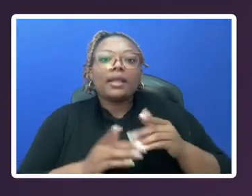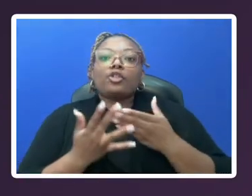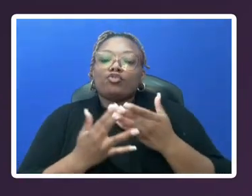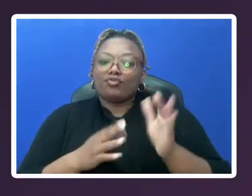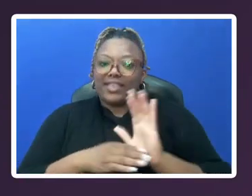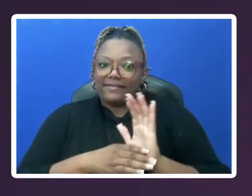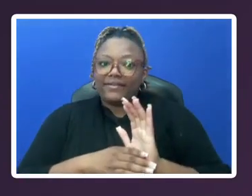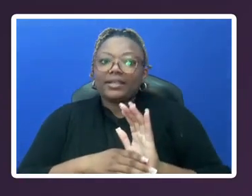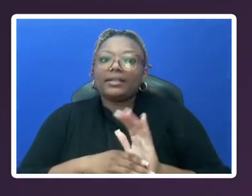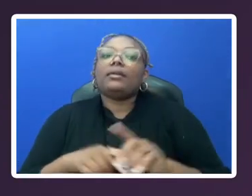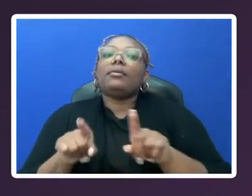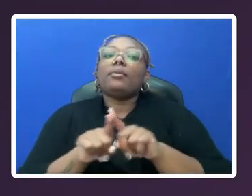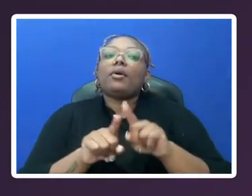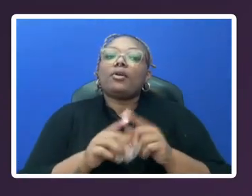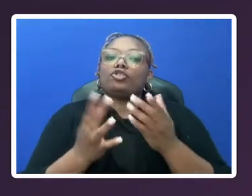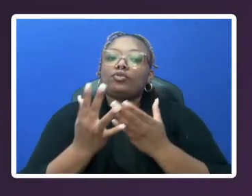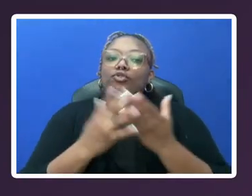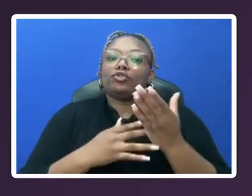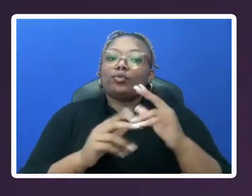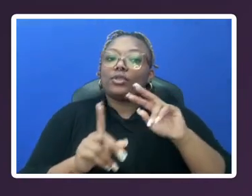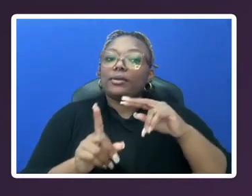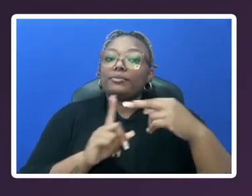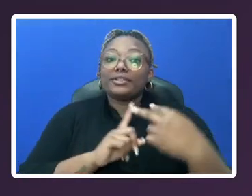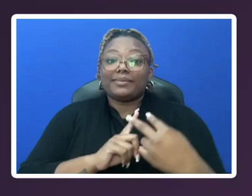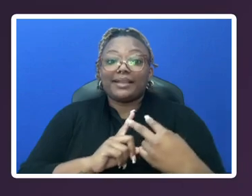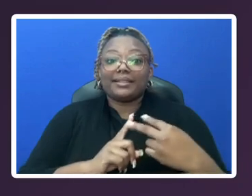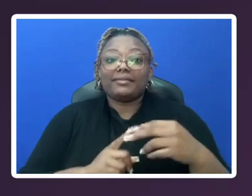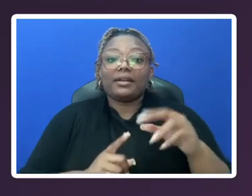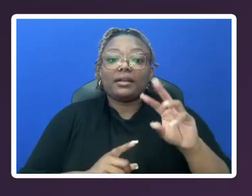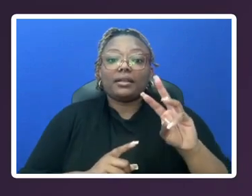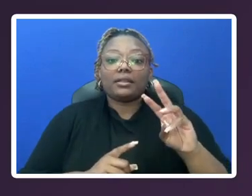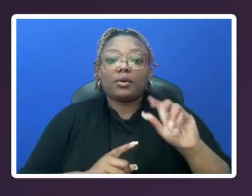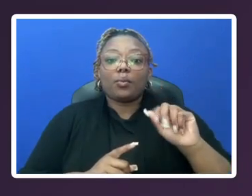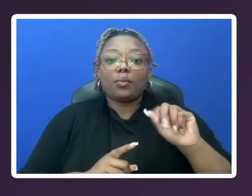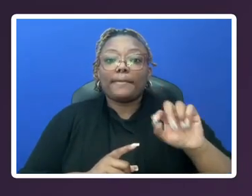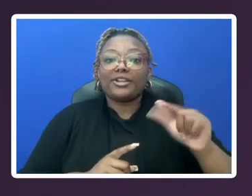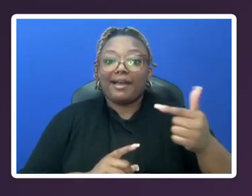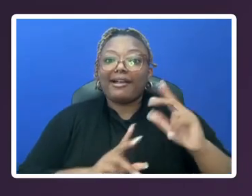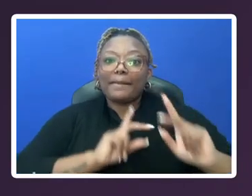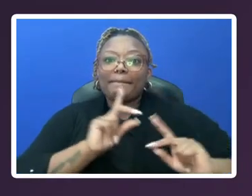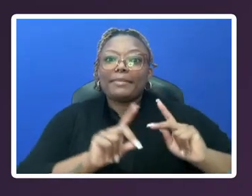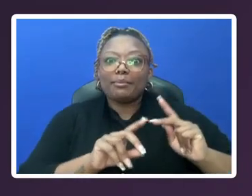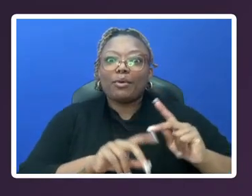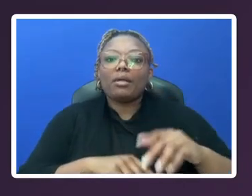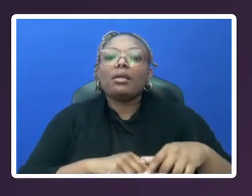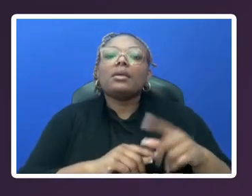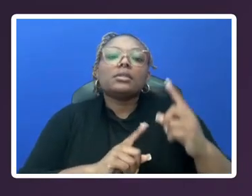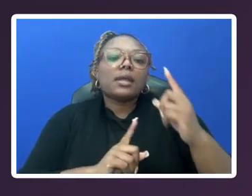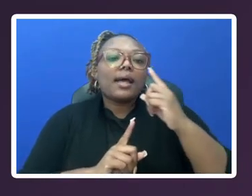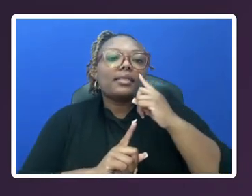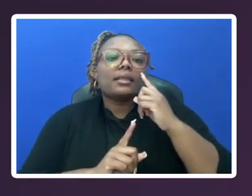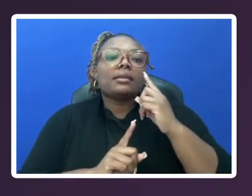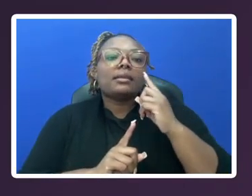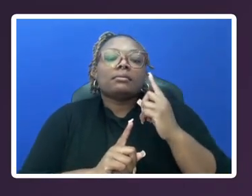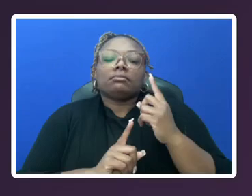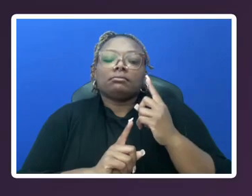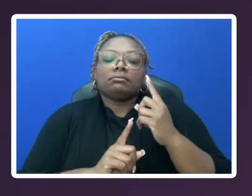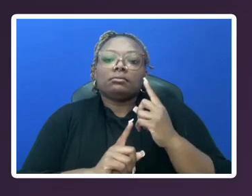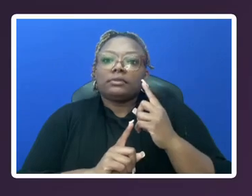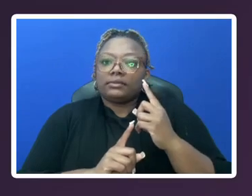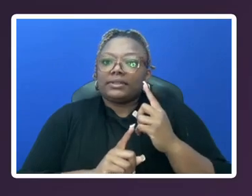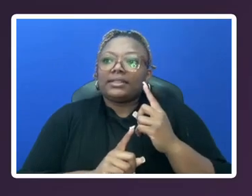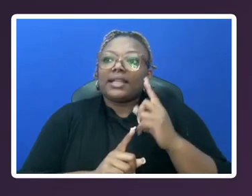through the perspective of the Wampanoag people. So, I really think that that spoke loudly for me.